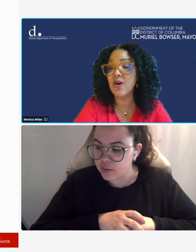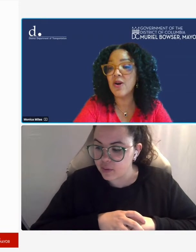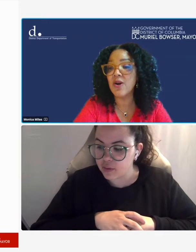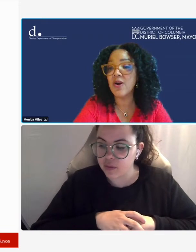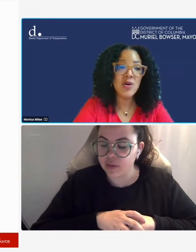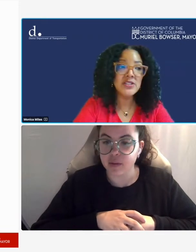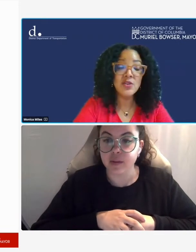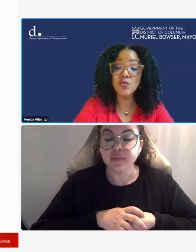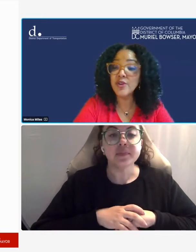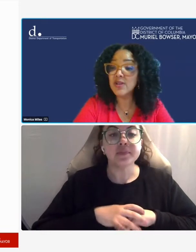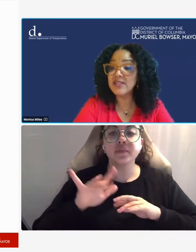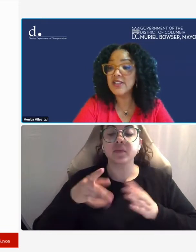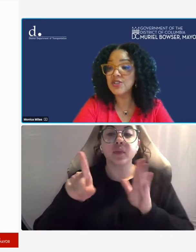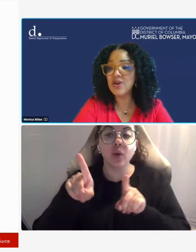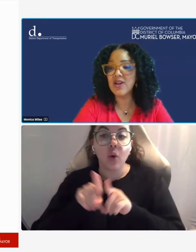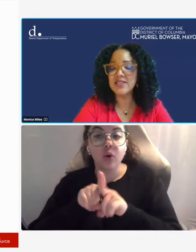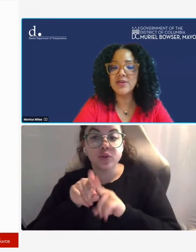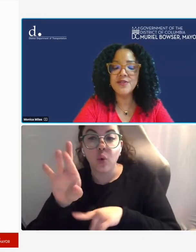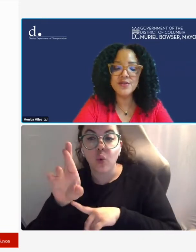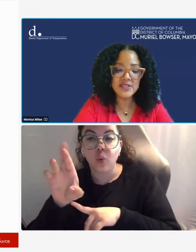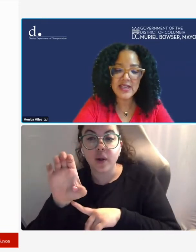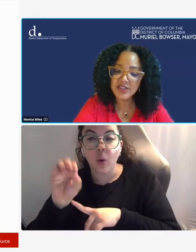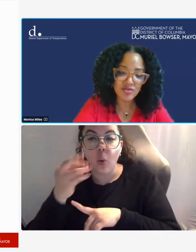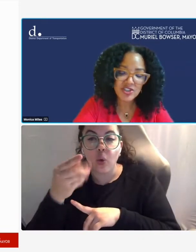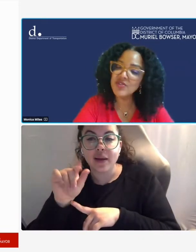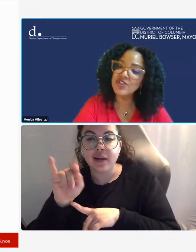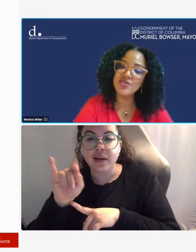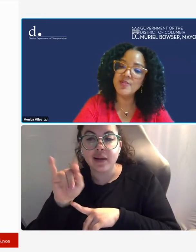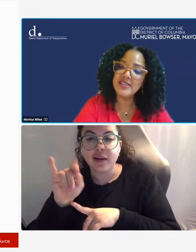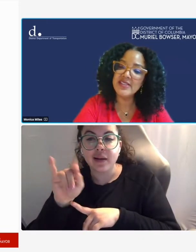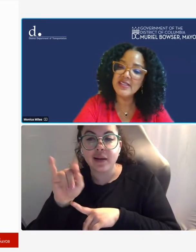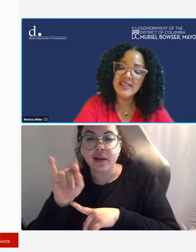um also reorganization costs so if you decide to restructure your business